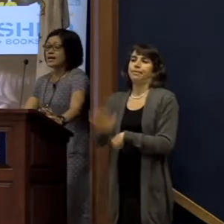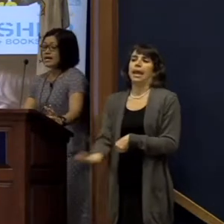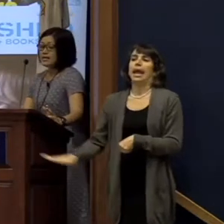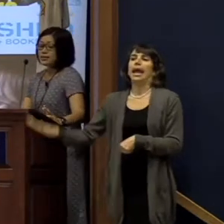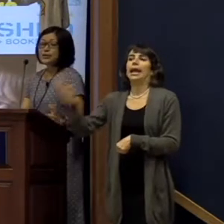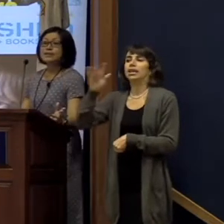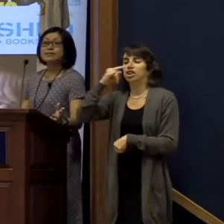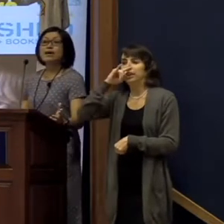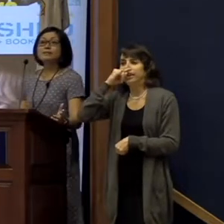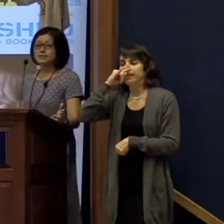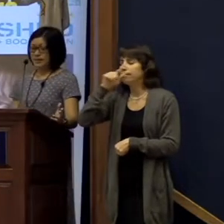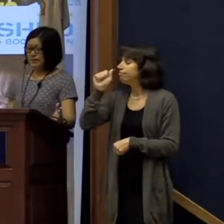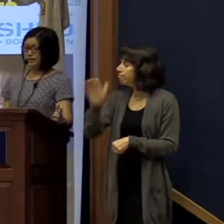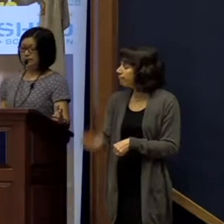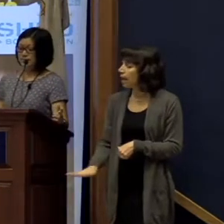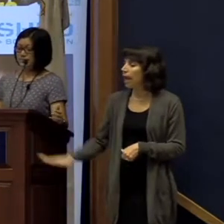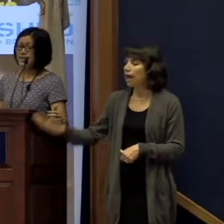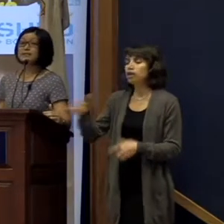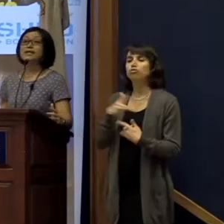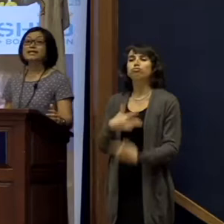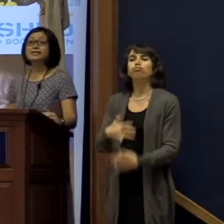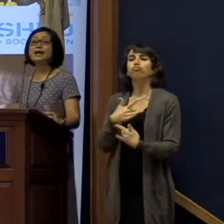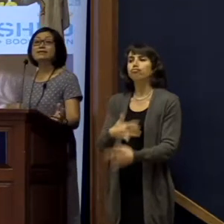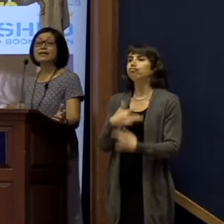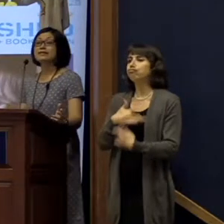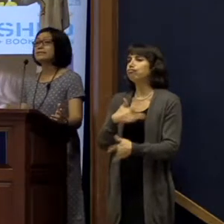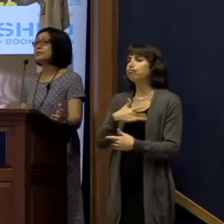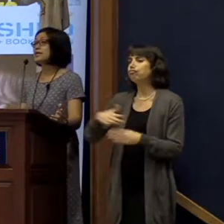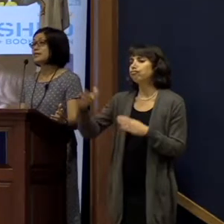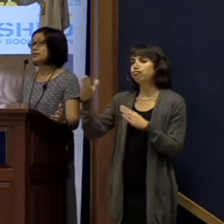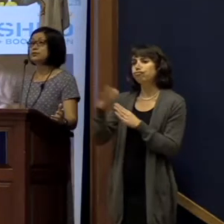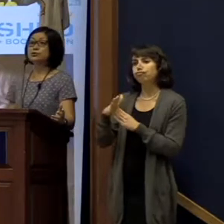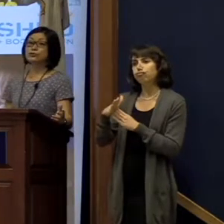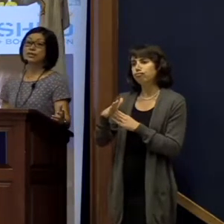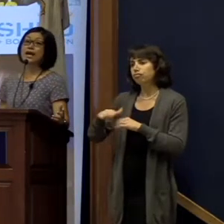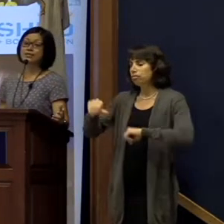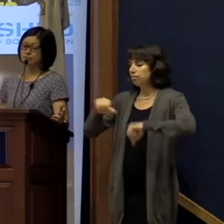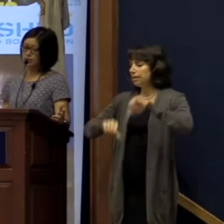So here's the problem space that is related to how science is communicated to children and to teachers